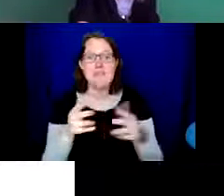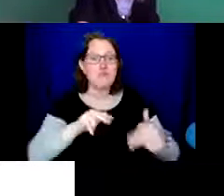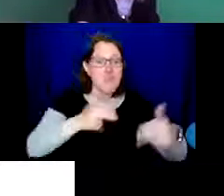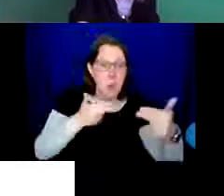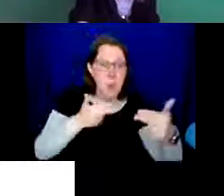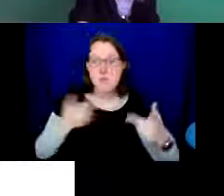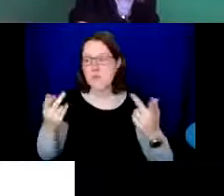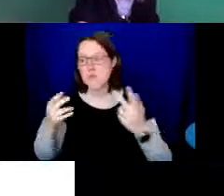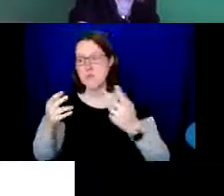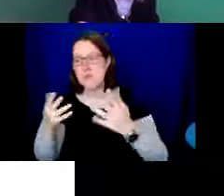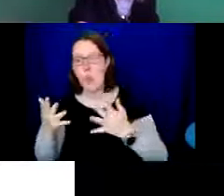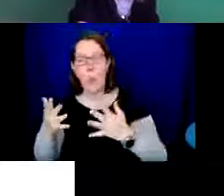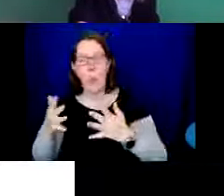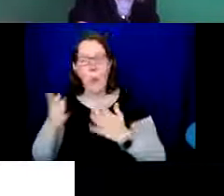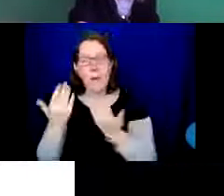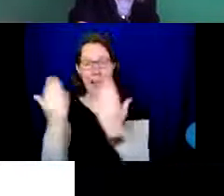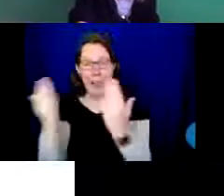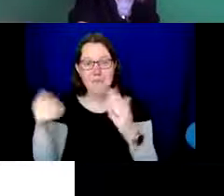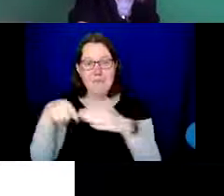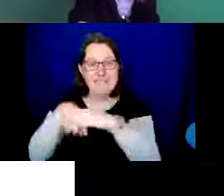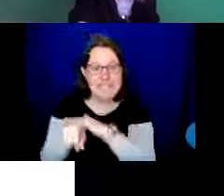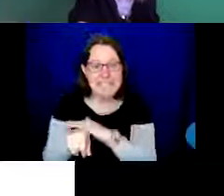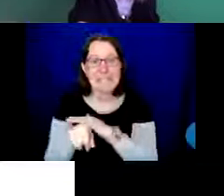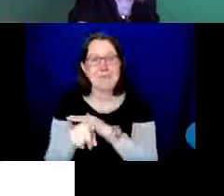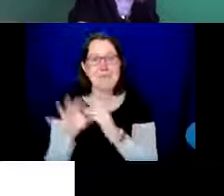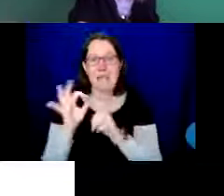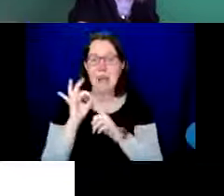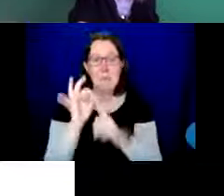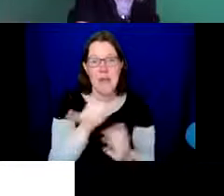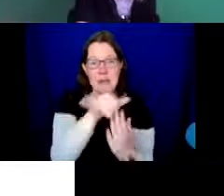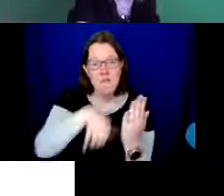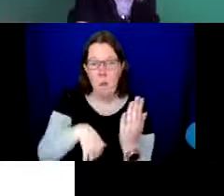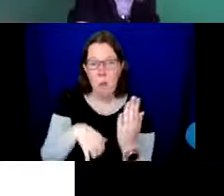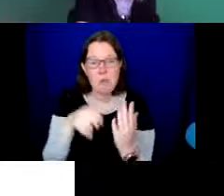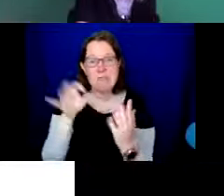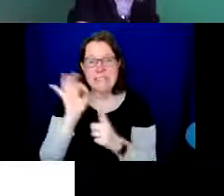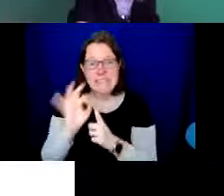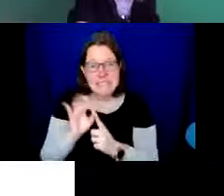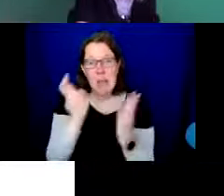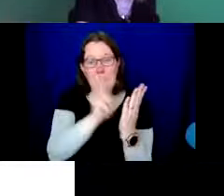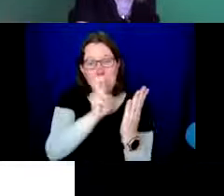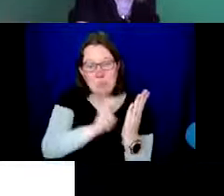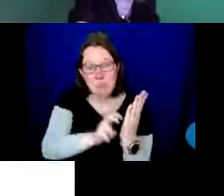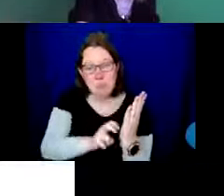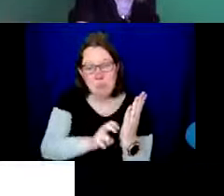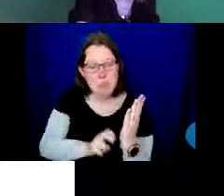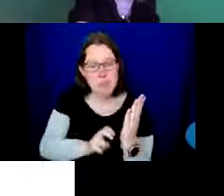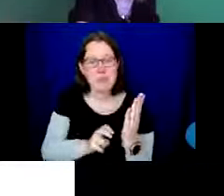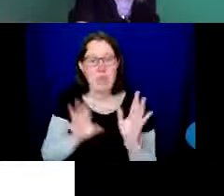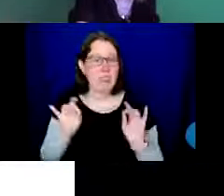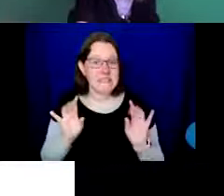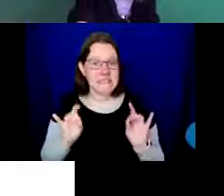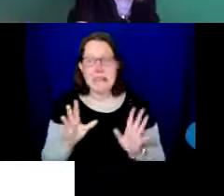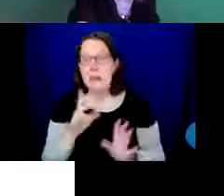and i know that it could be an intervention that was a a film it could be an intervention